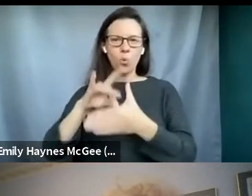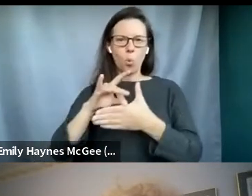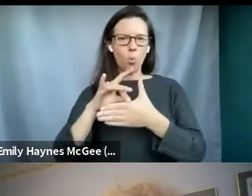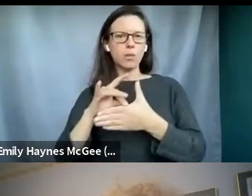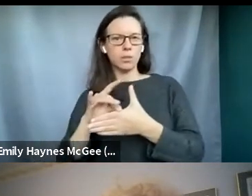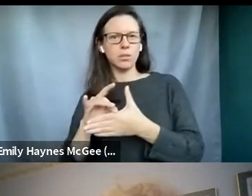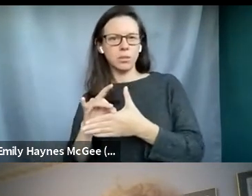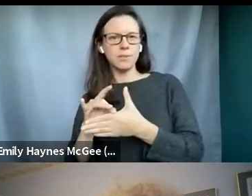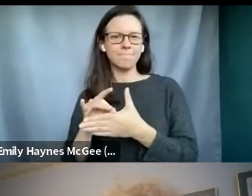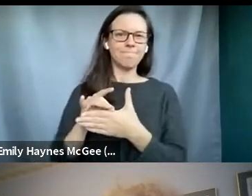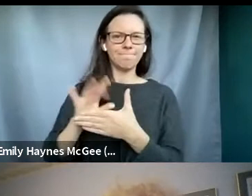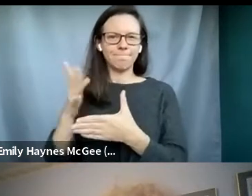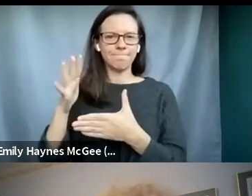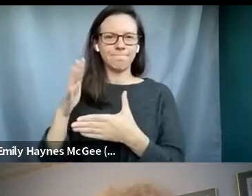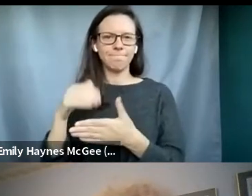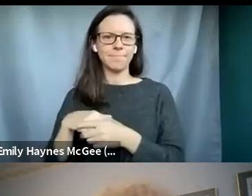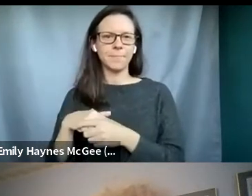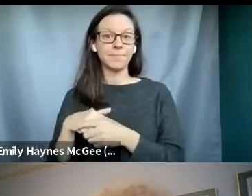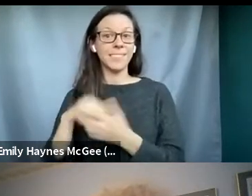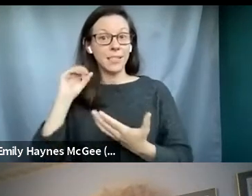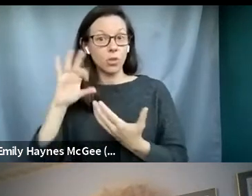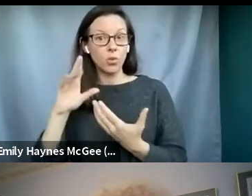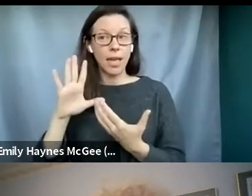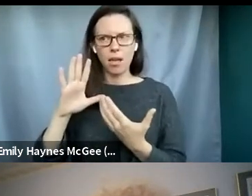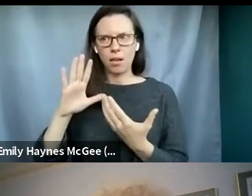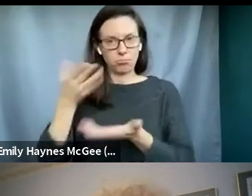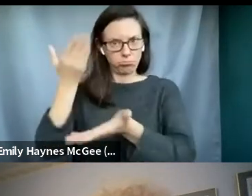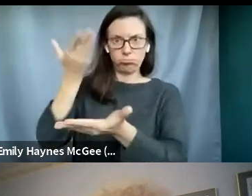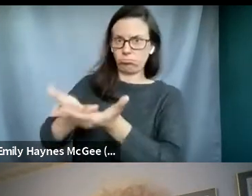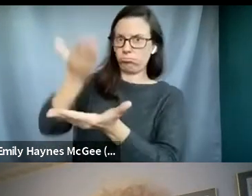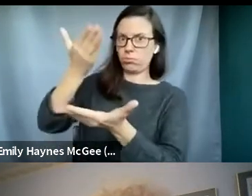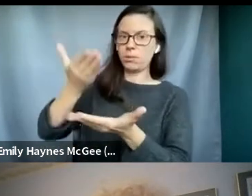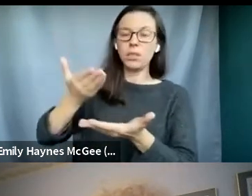so that you know, if you can make a good case for how culinary arts are a part of visual